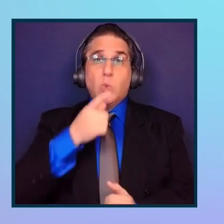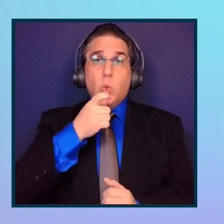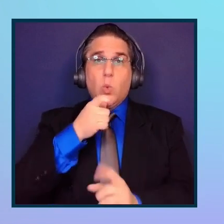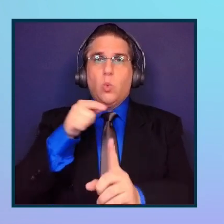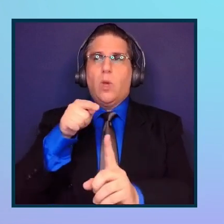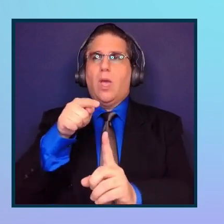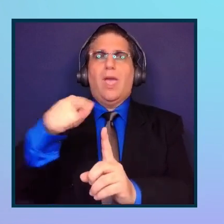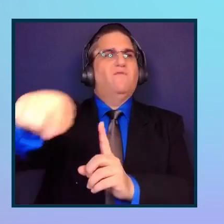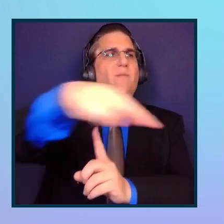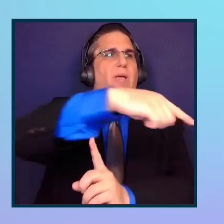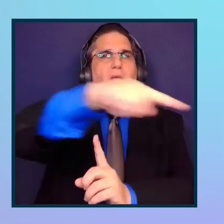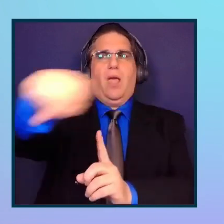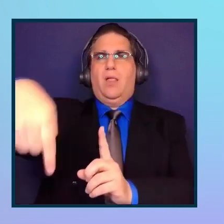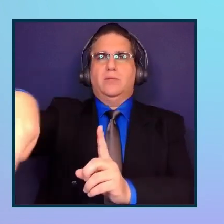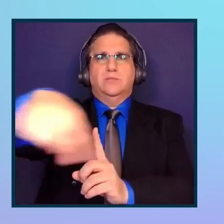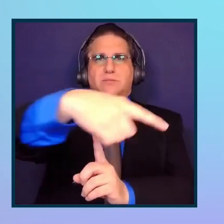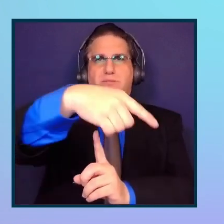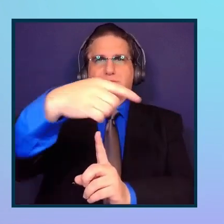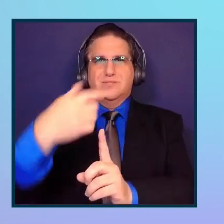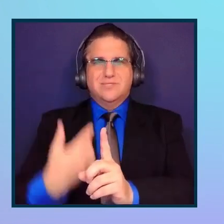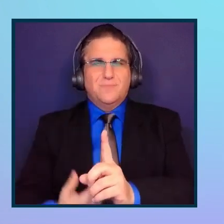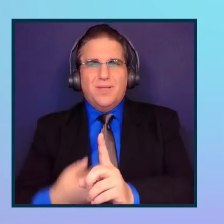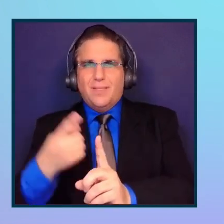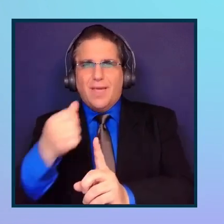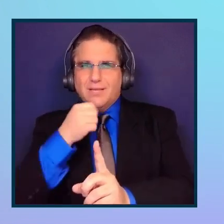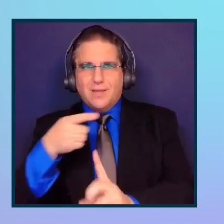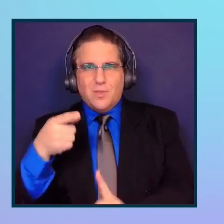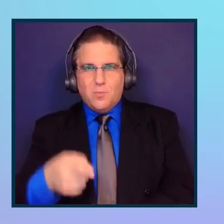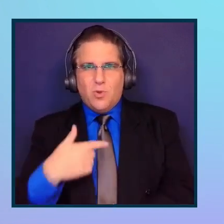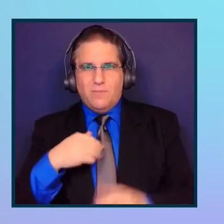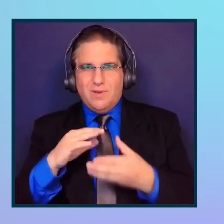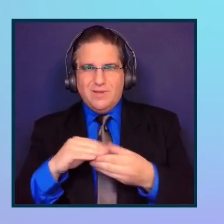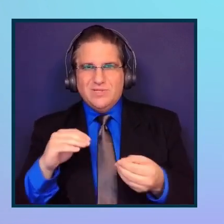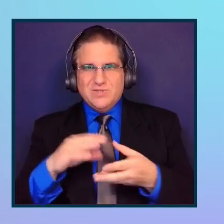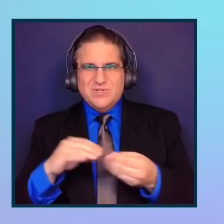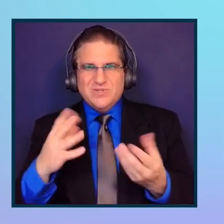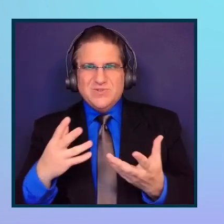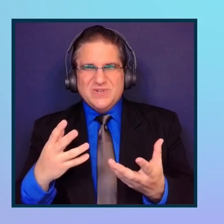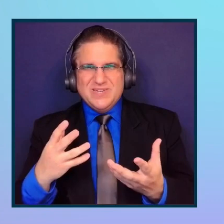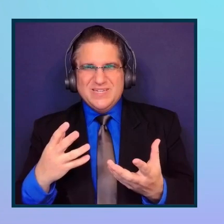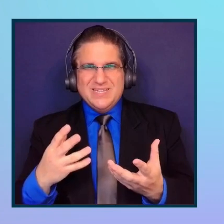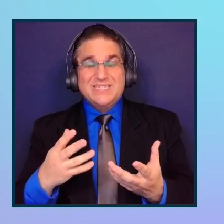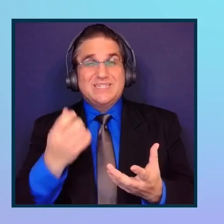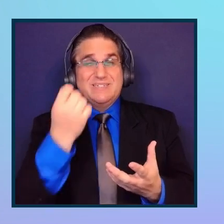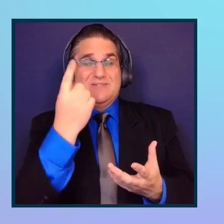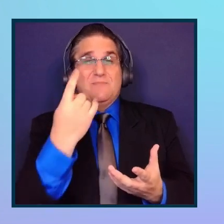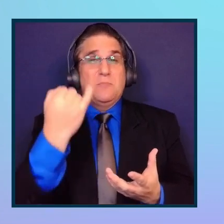But that's not the whole story, right? If you let the story play out, what have happens is,